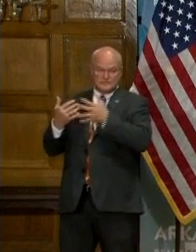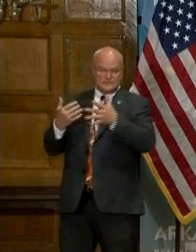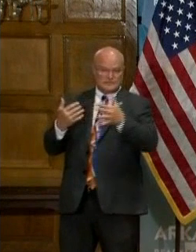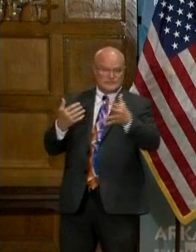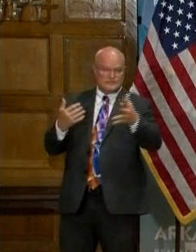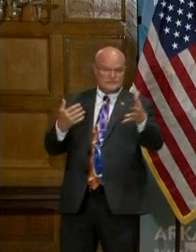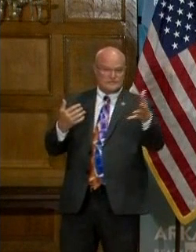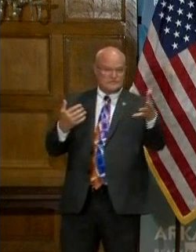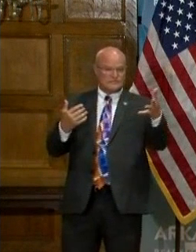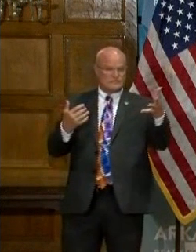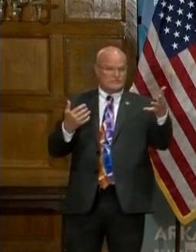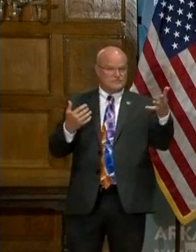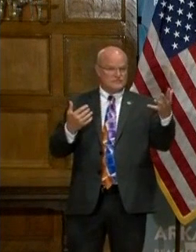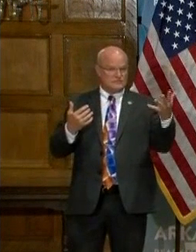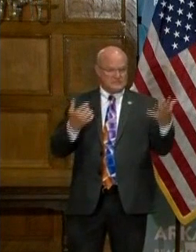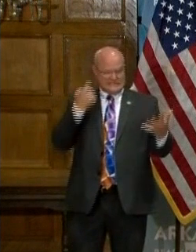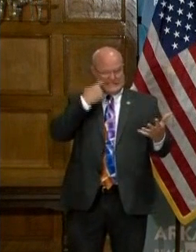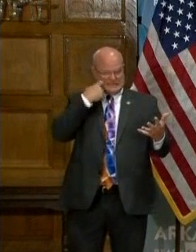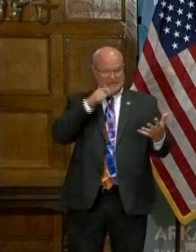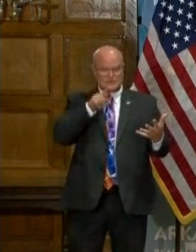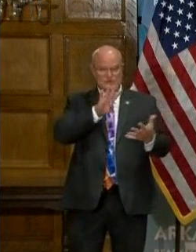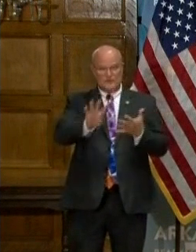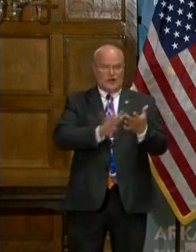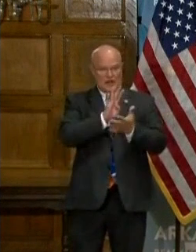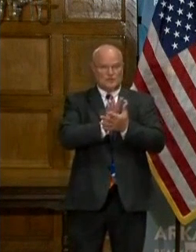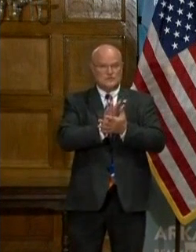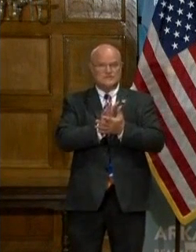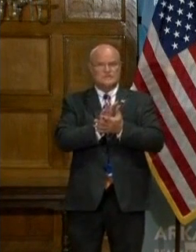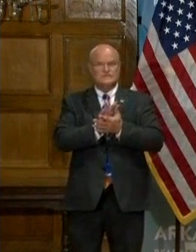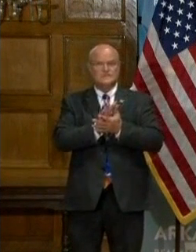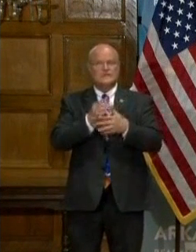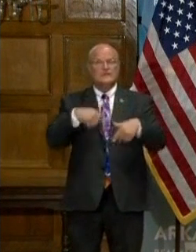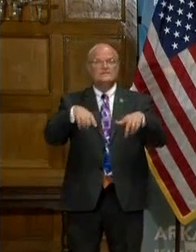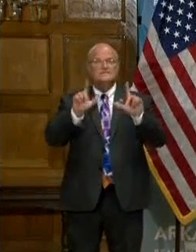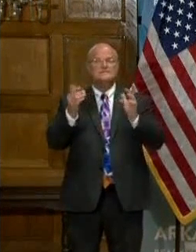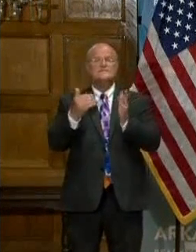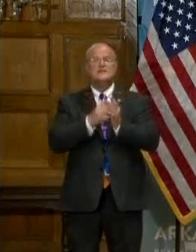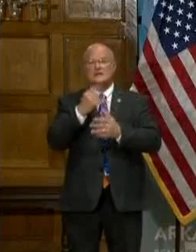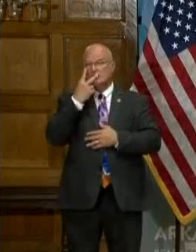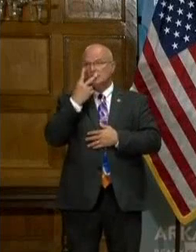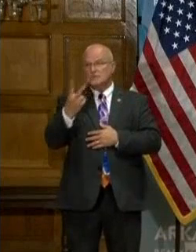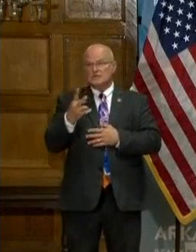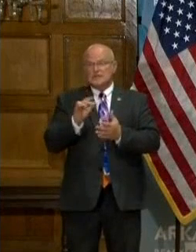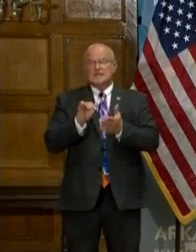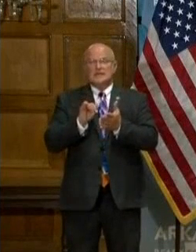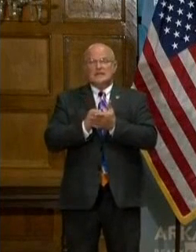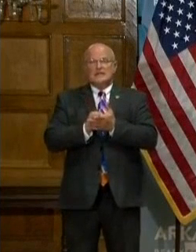CASES IN ARKANSAS EACH DAY, FROM THE VERY BEGINNING, MARCH 11, GOING ALL THE WAY THROUGH